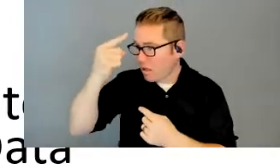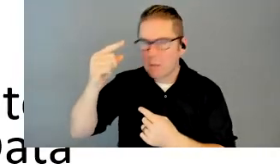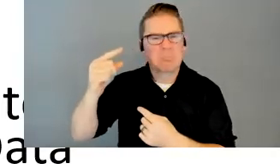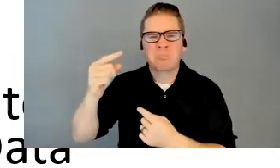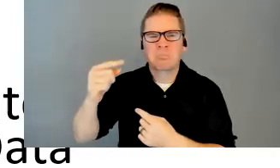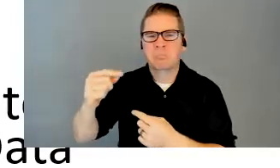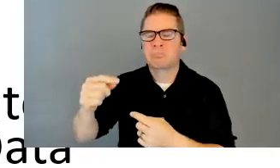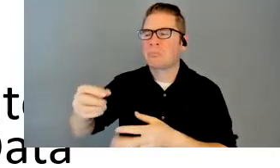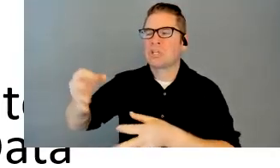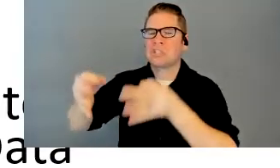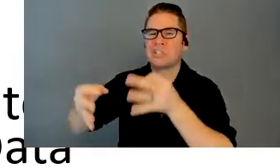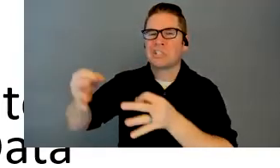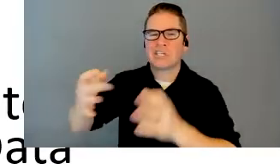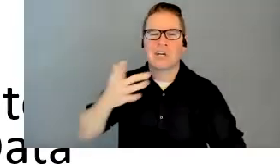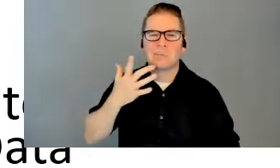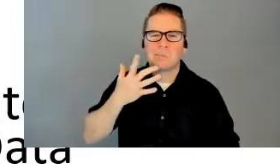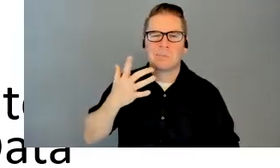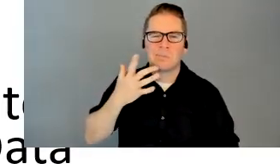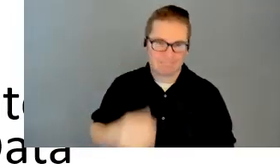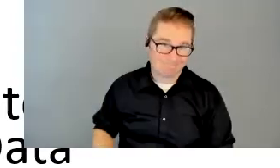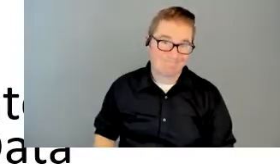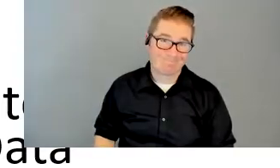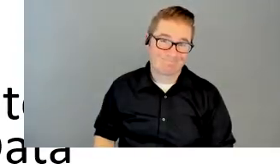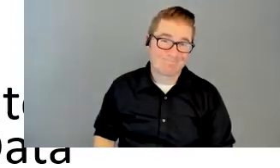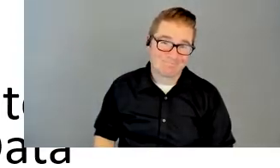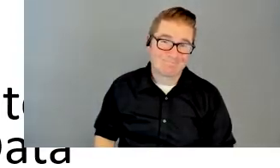it does take time to put yourself in the shoes of our students.